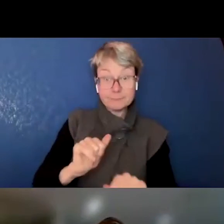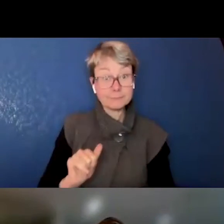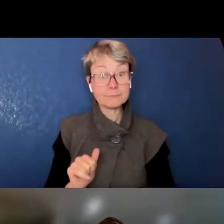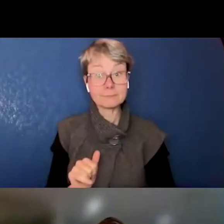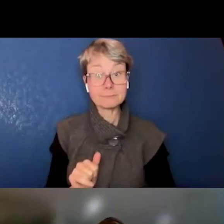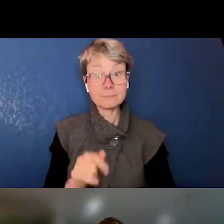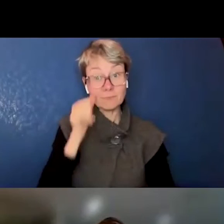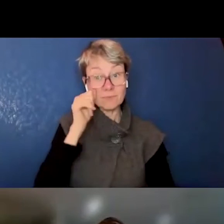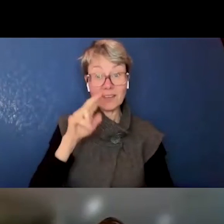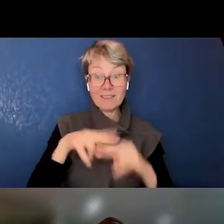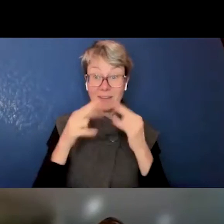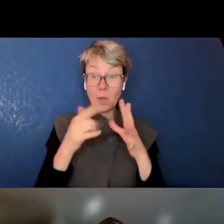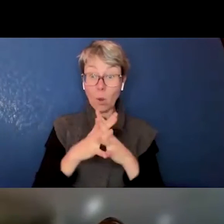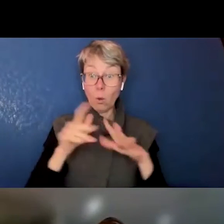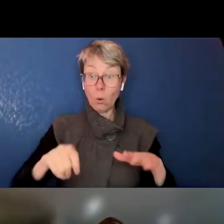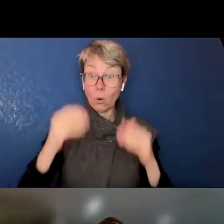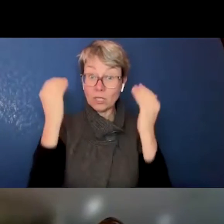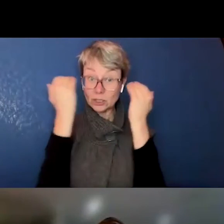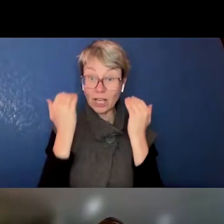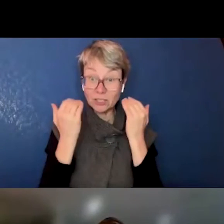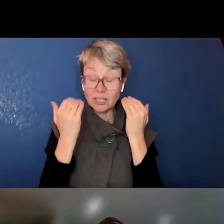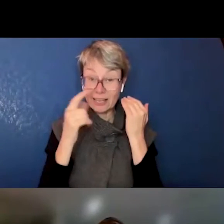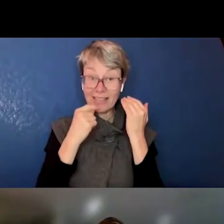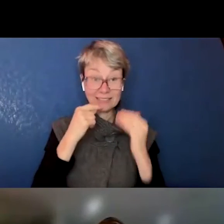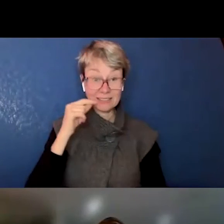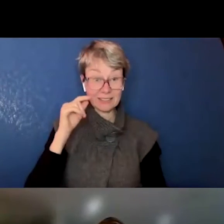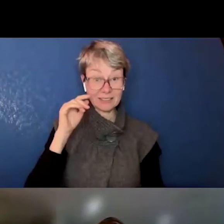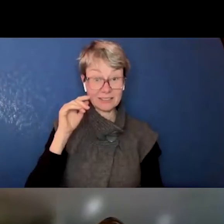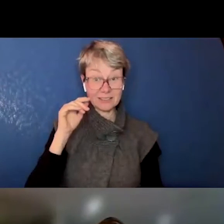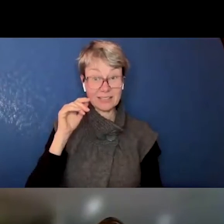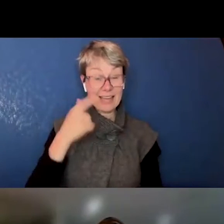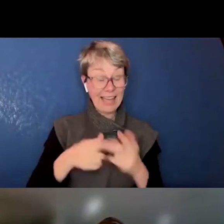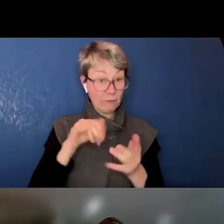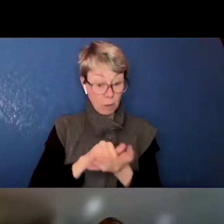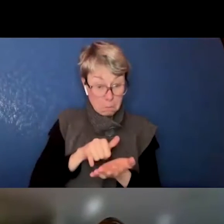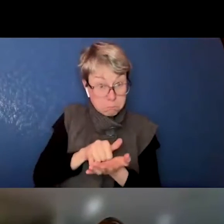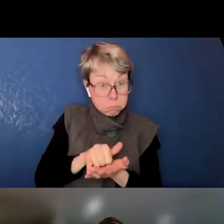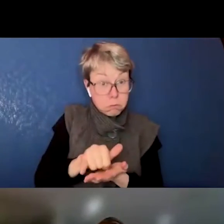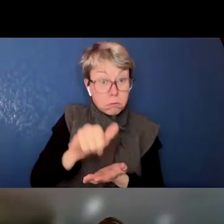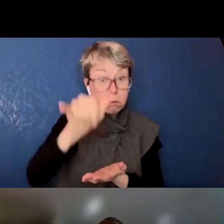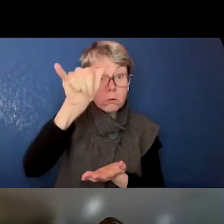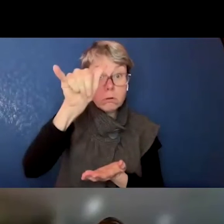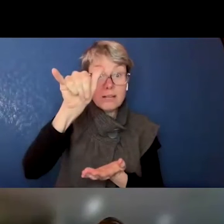Law Court judges they have power to stop a plane in Australian airspace um to actually make sure